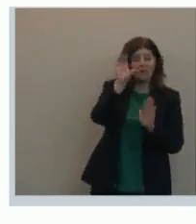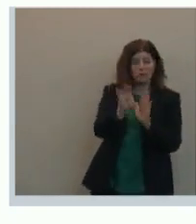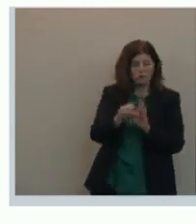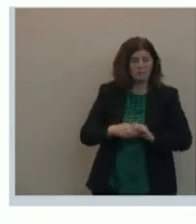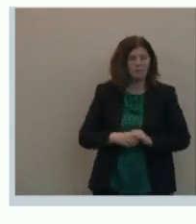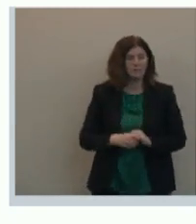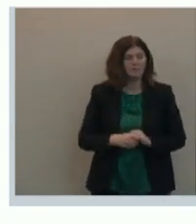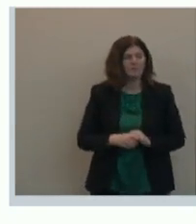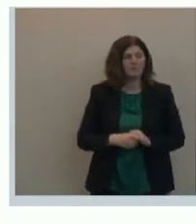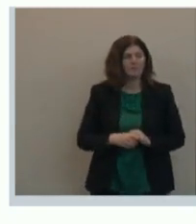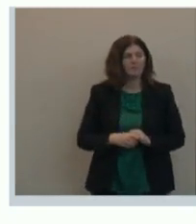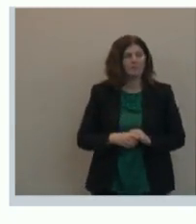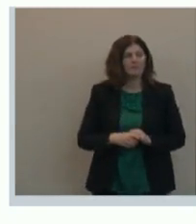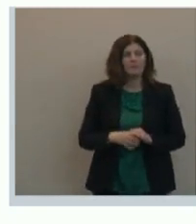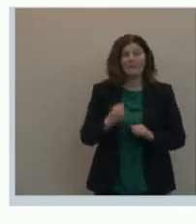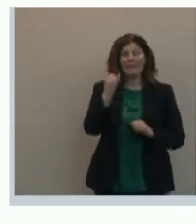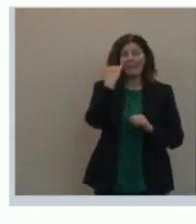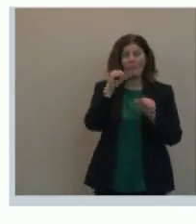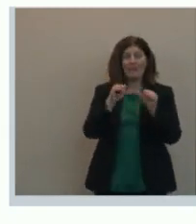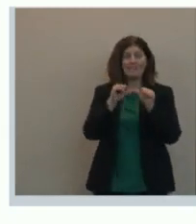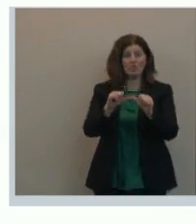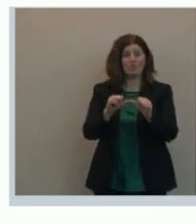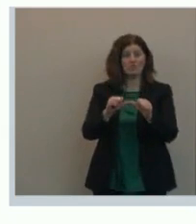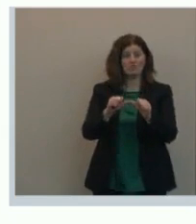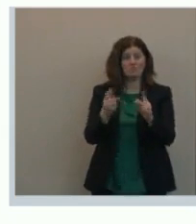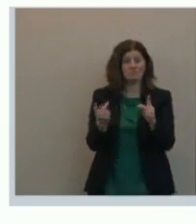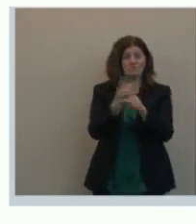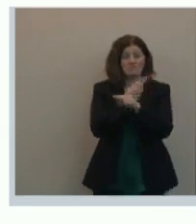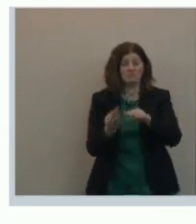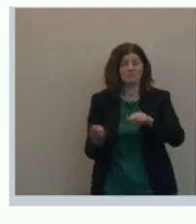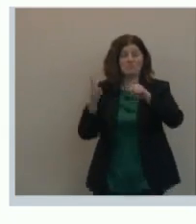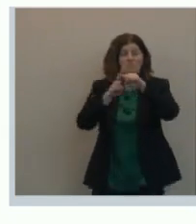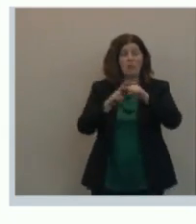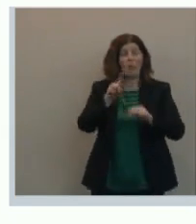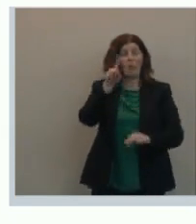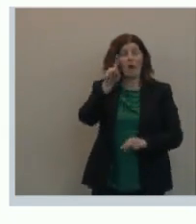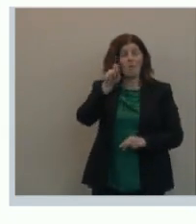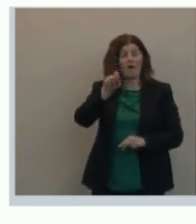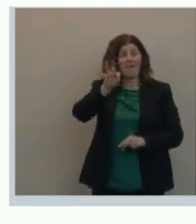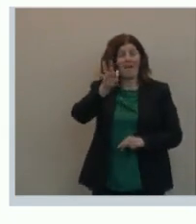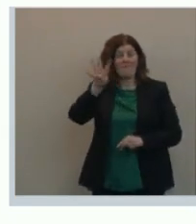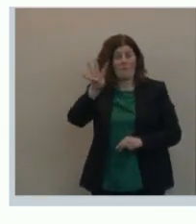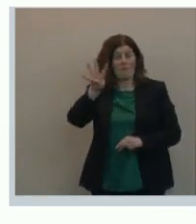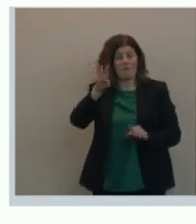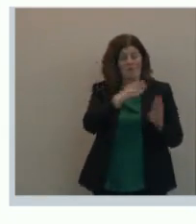THAT WAS IN THE RIGHT DIRECTION, BUT IT IS ACTUALLY QUITE FAR OFF.